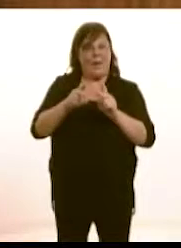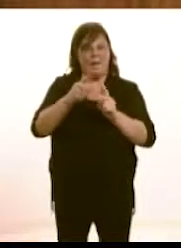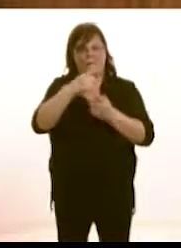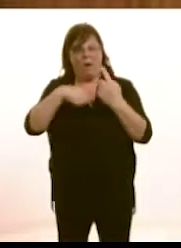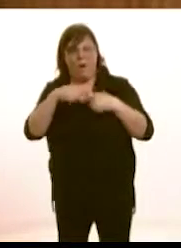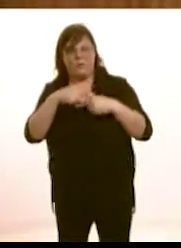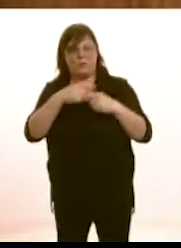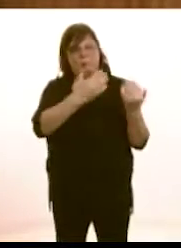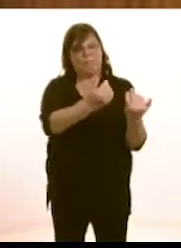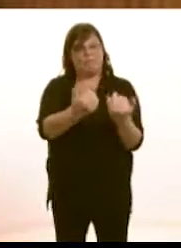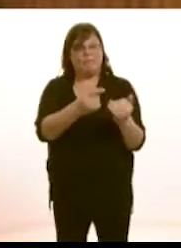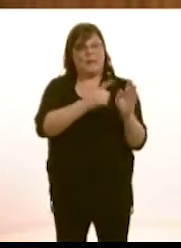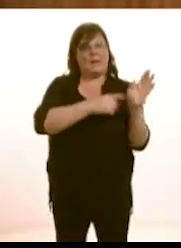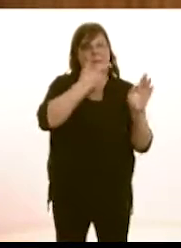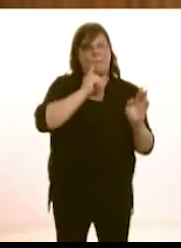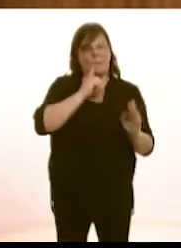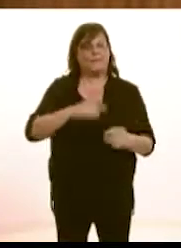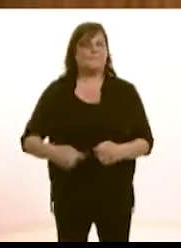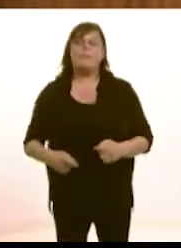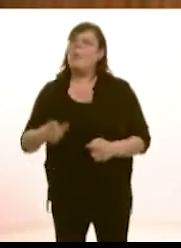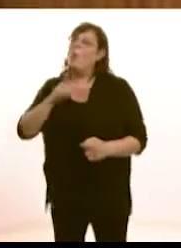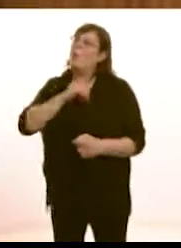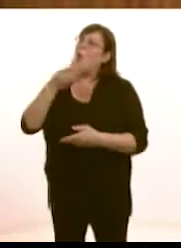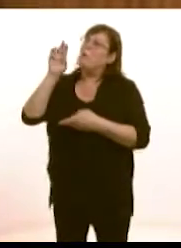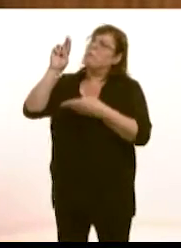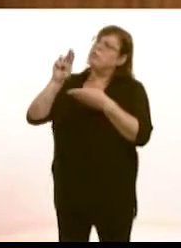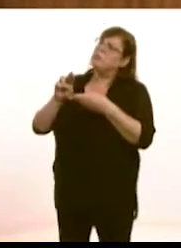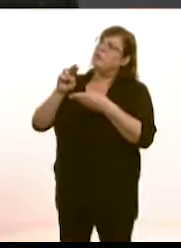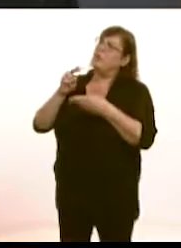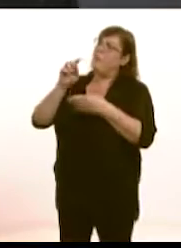David Melding: One use may be to lower the voting age to 16 for our elections.